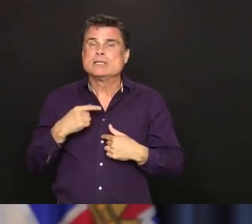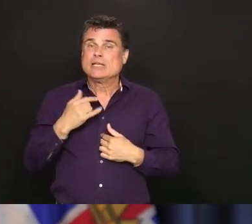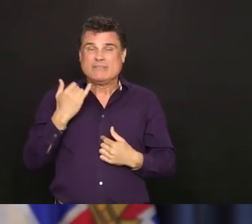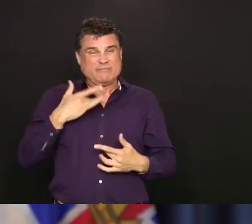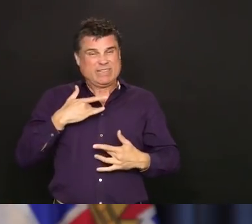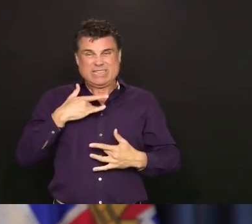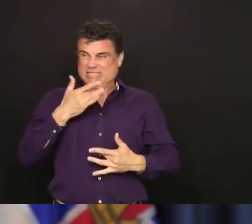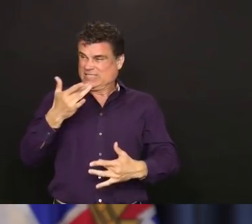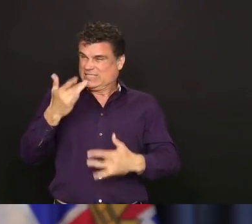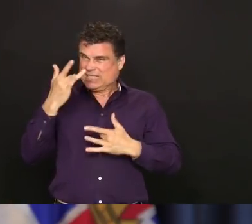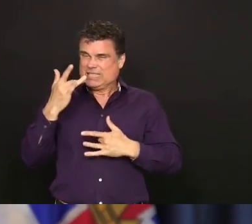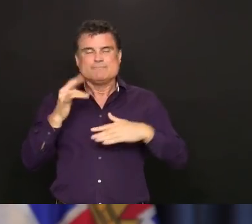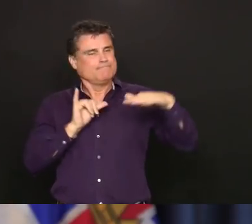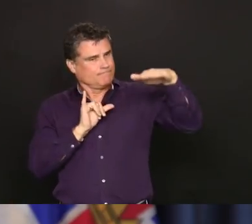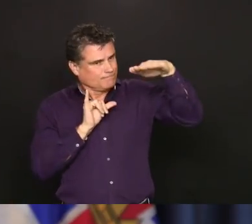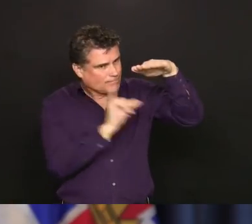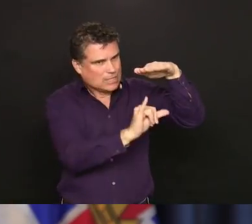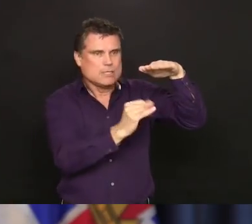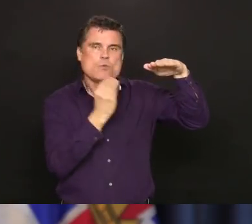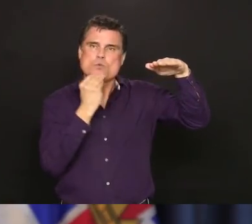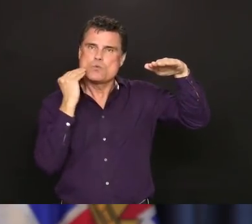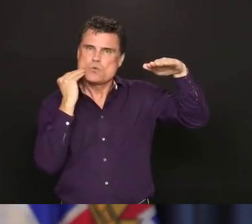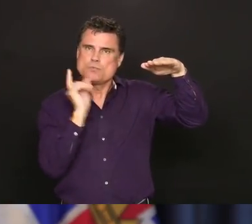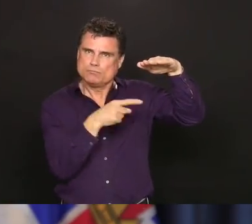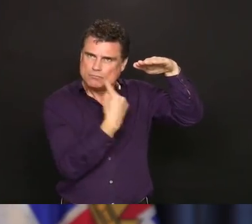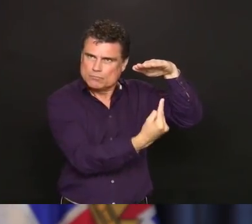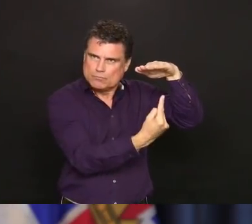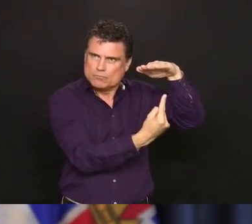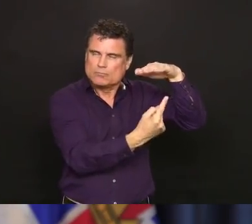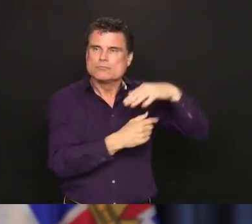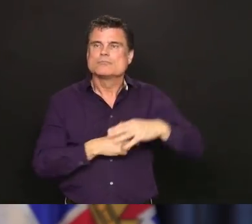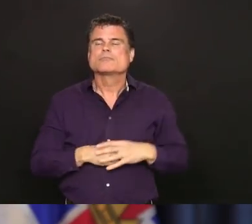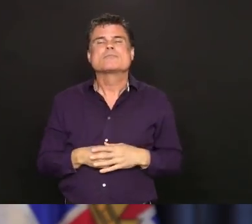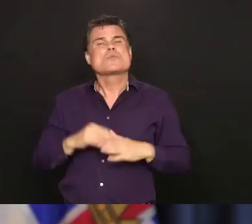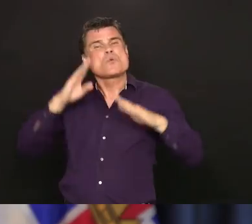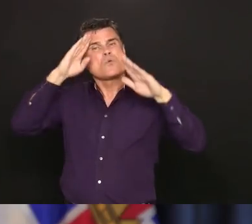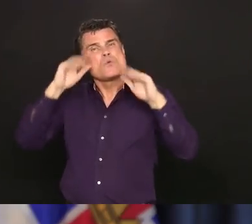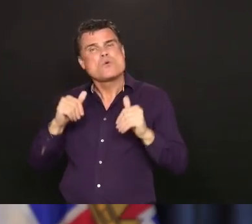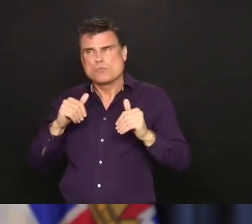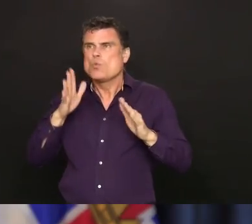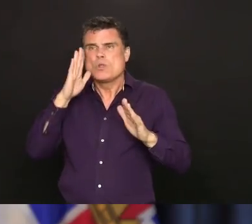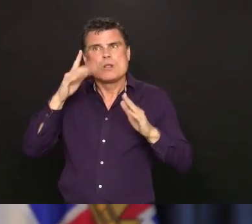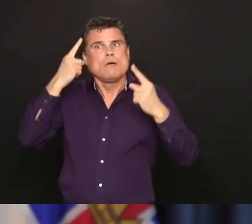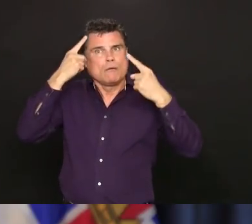to the old normal but to a new normal that allows us to function more and more